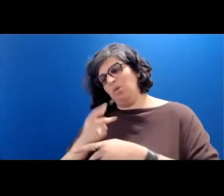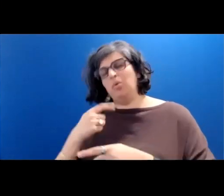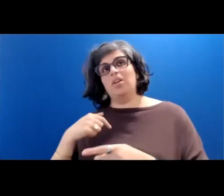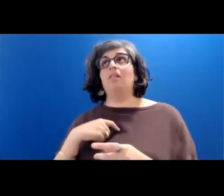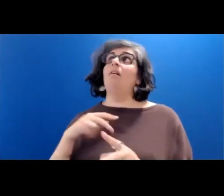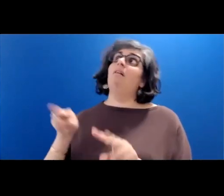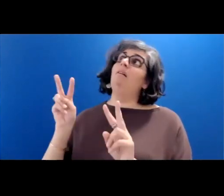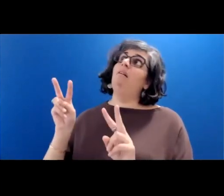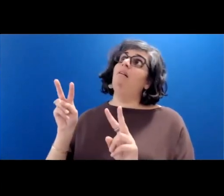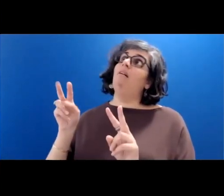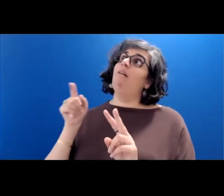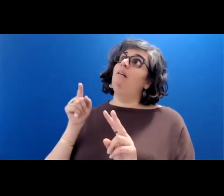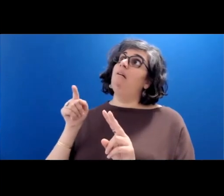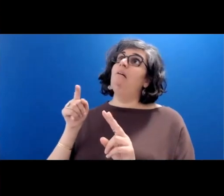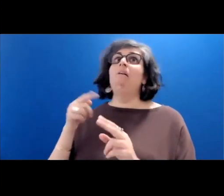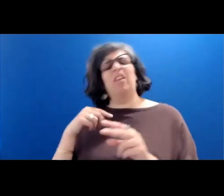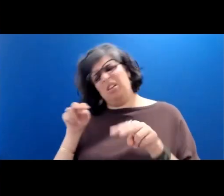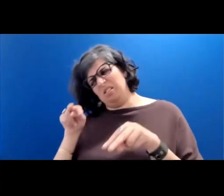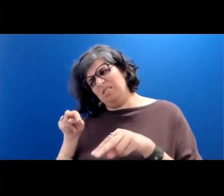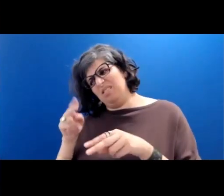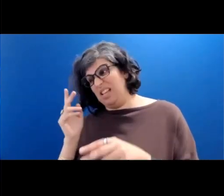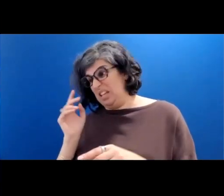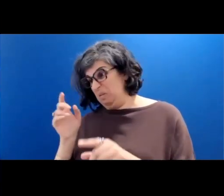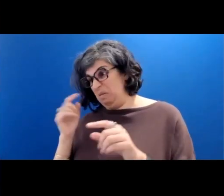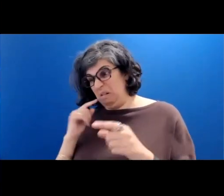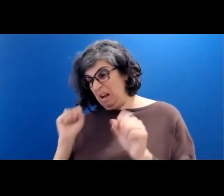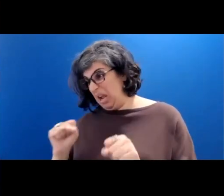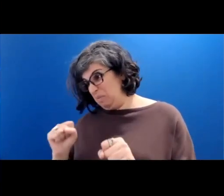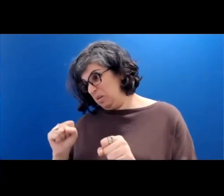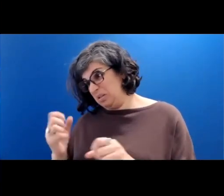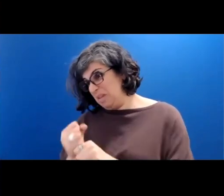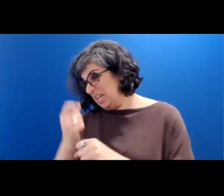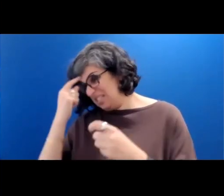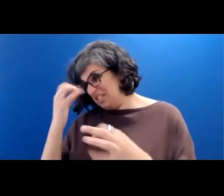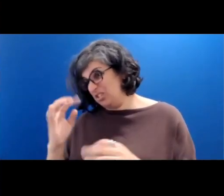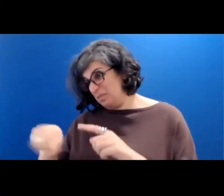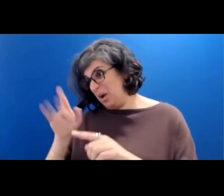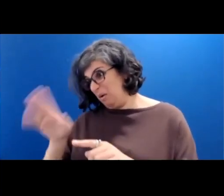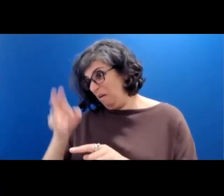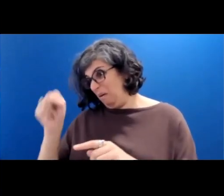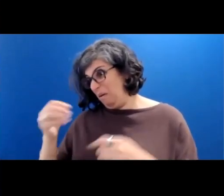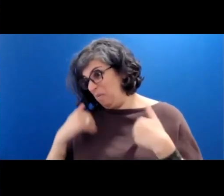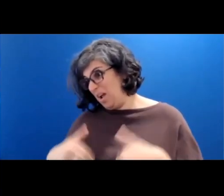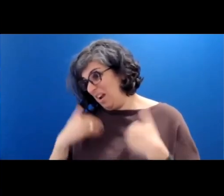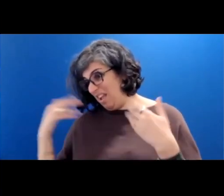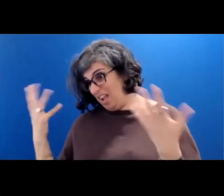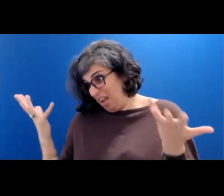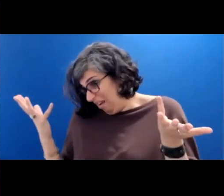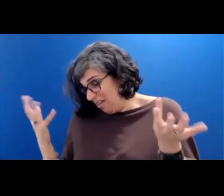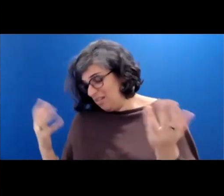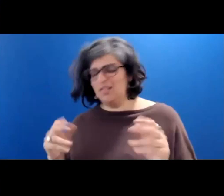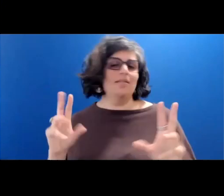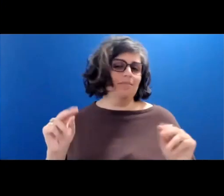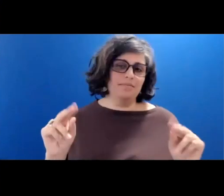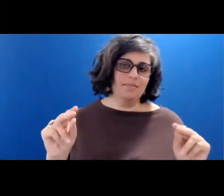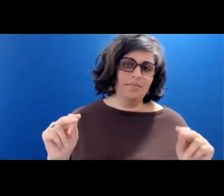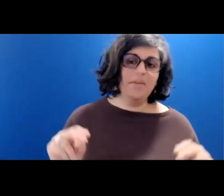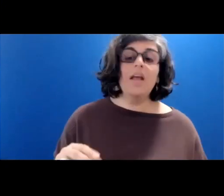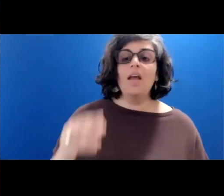about your own body. Boo, no. So the informed consent model says that people,